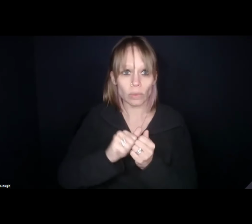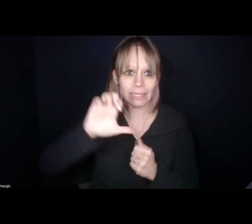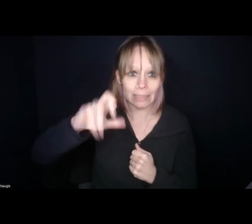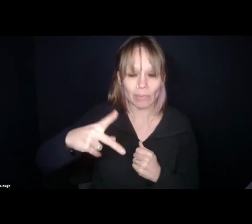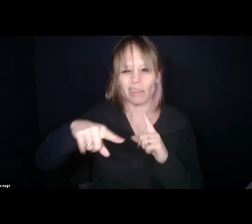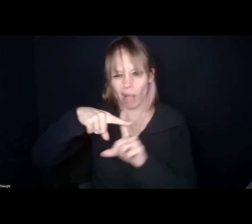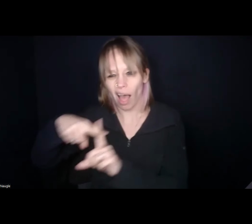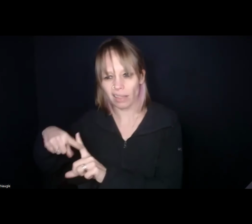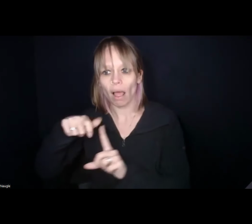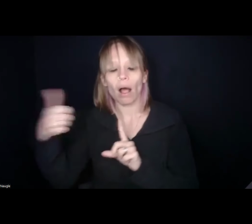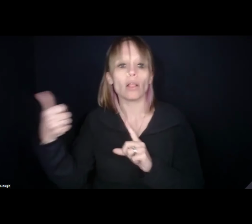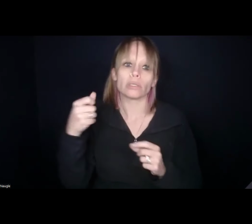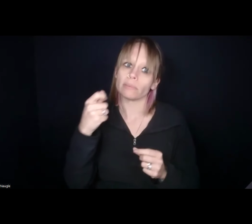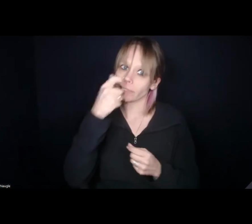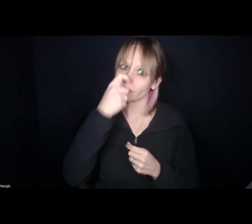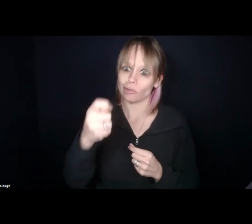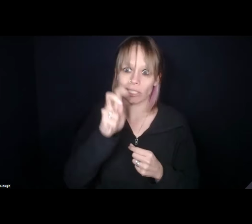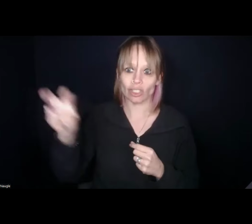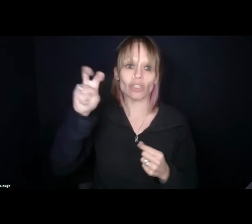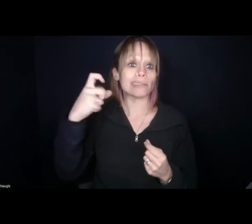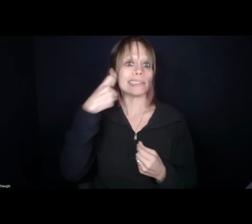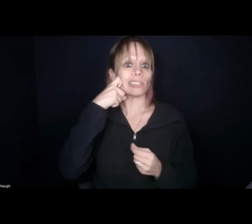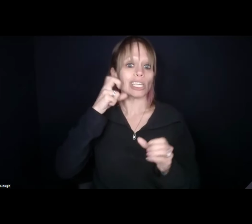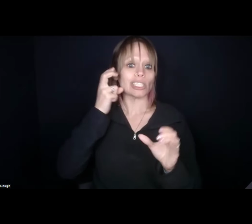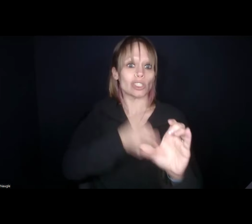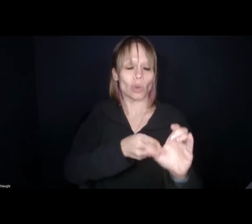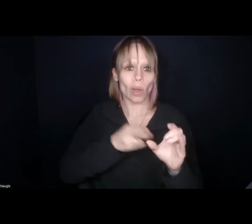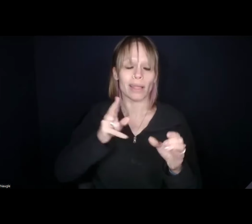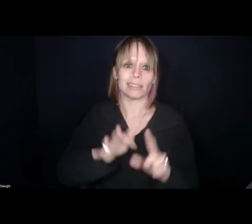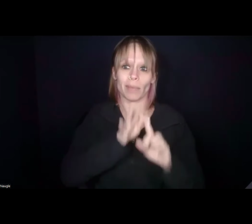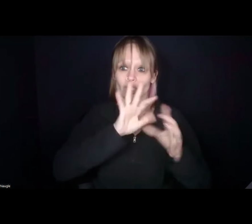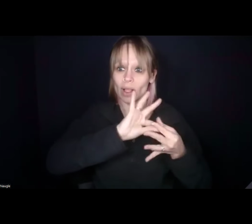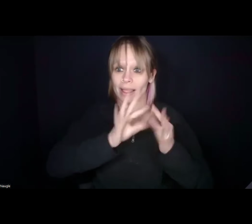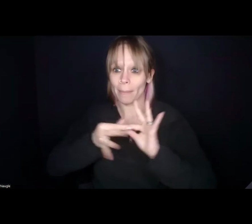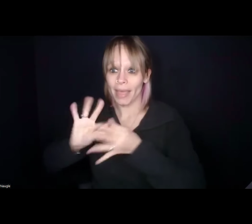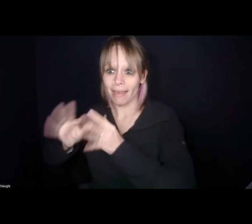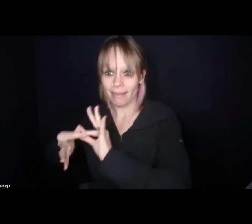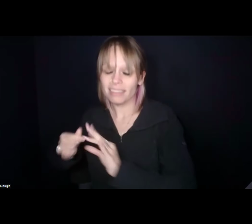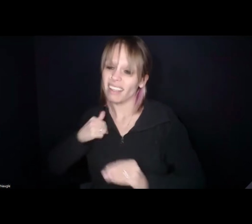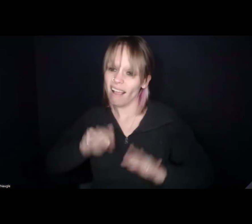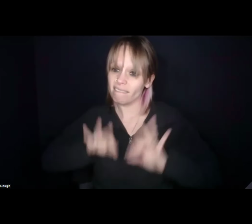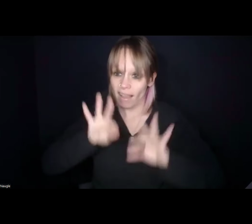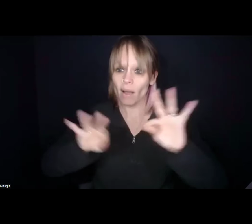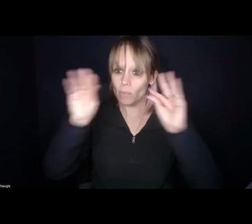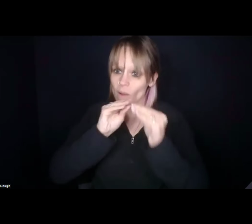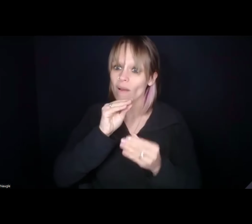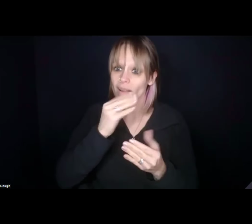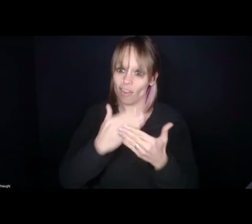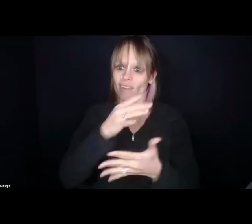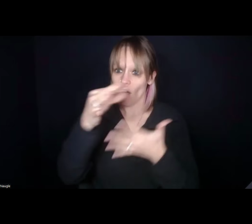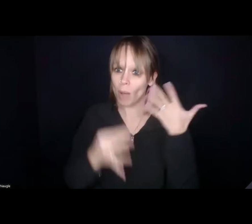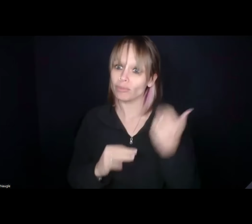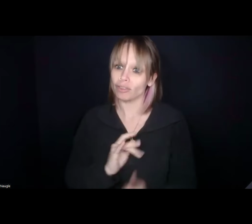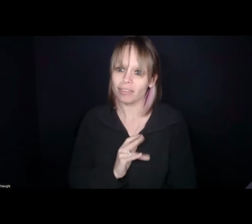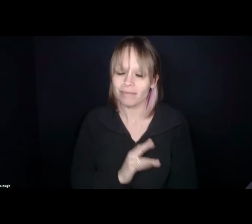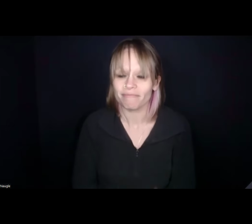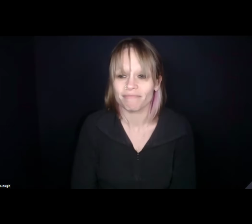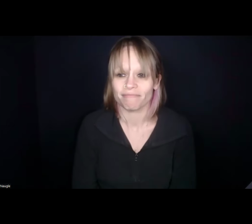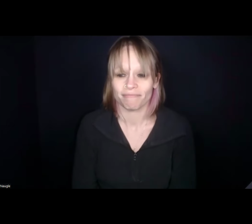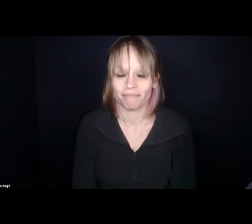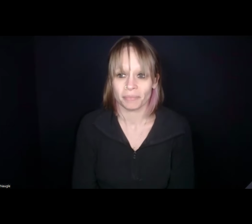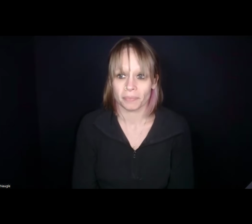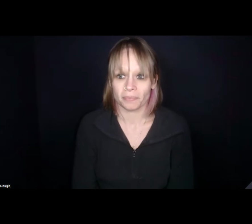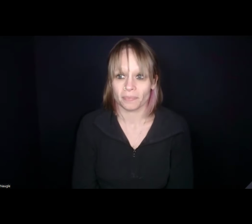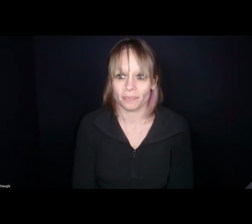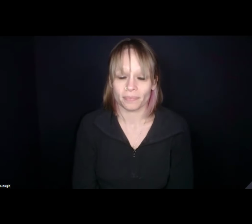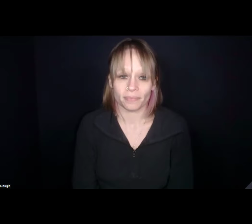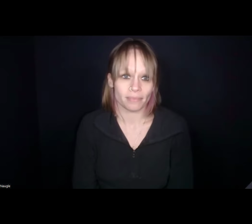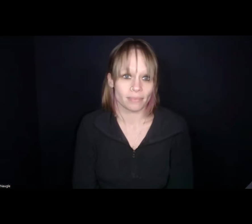joined Special Olympics teams. I have found some really good options.